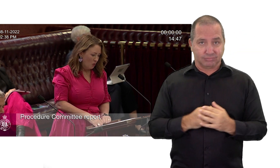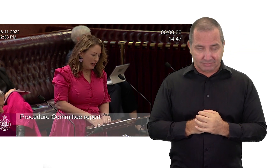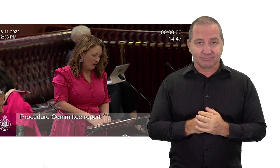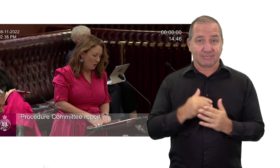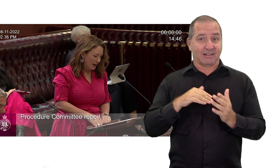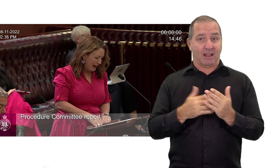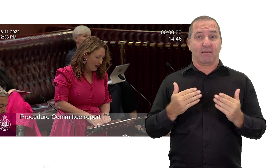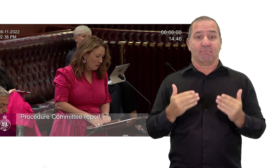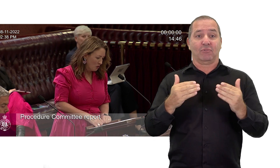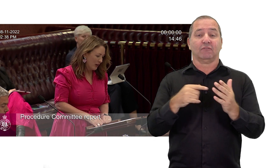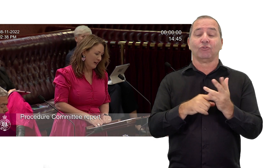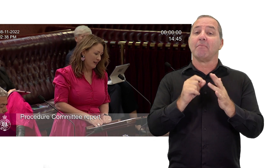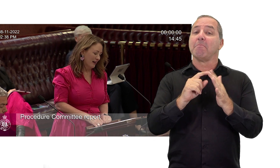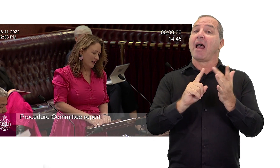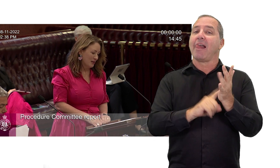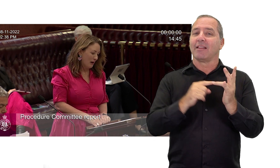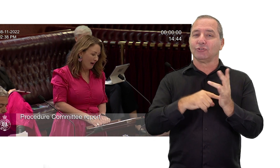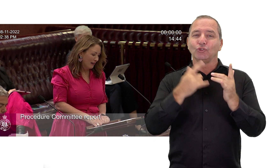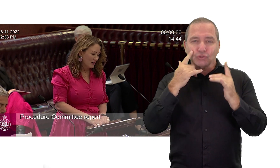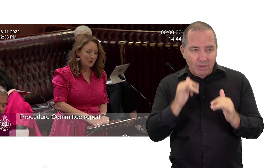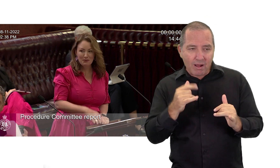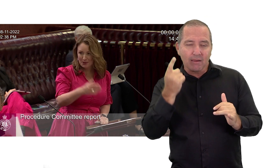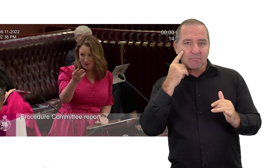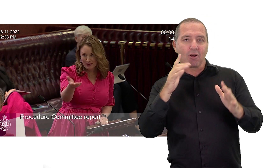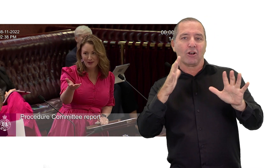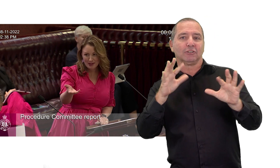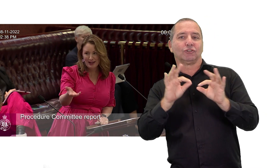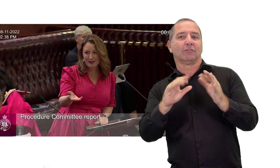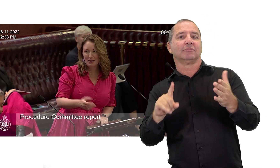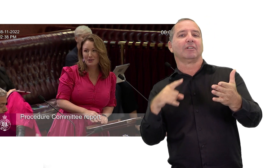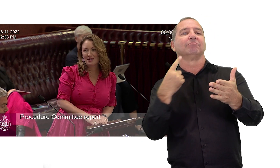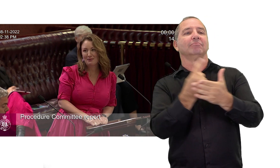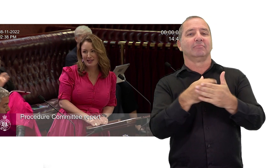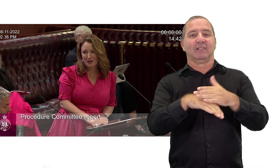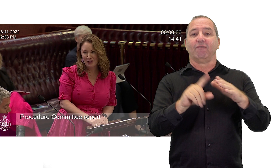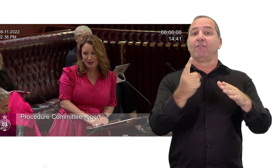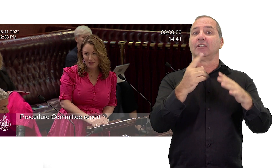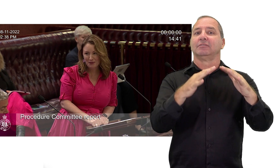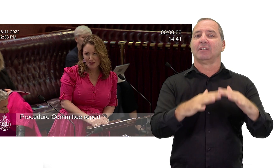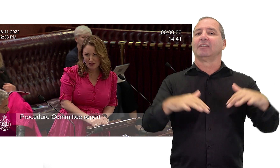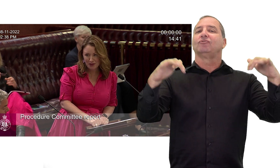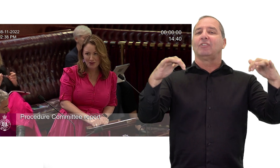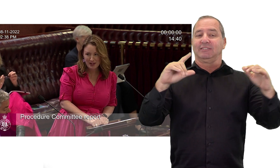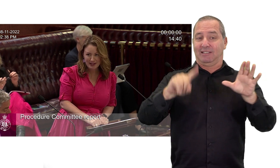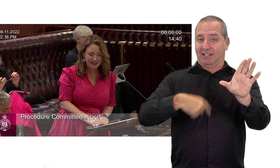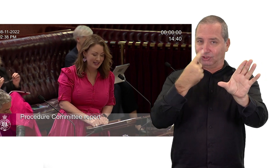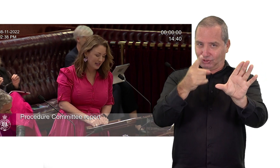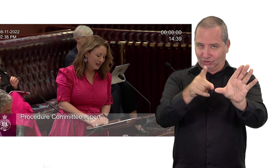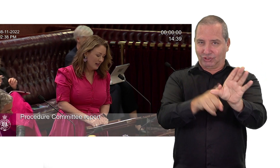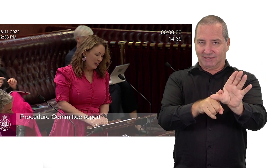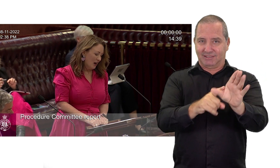We are now moving to put Auslan interpretation in place for the first address next year